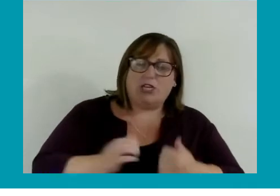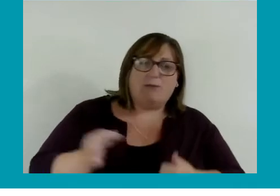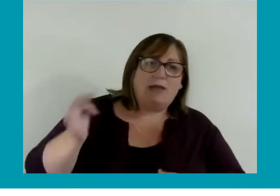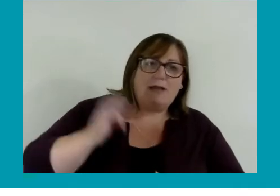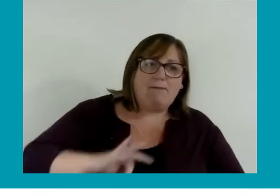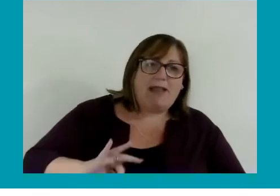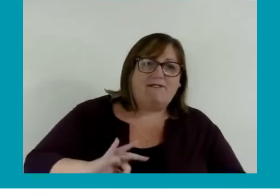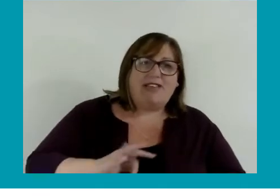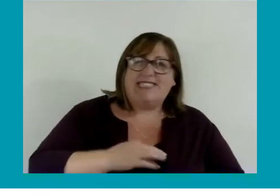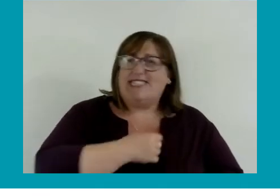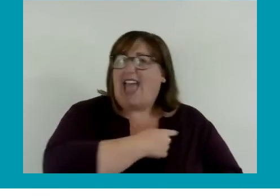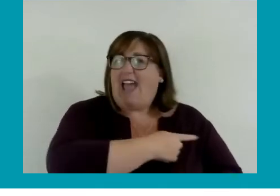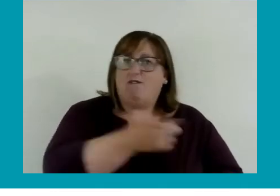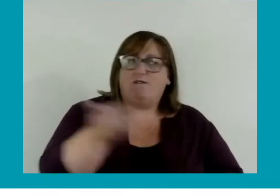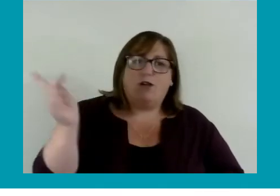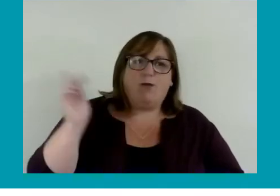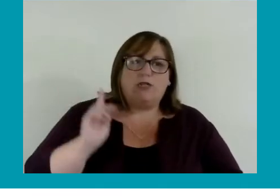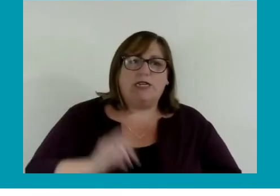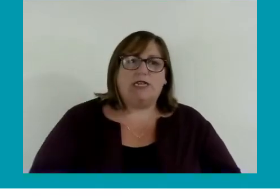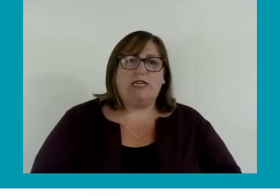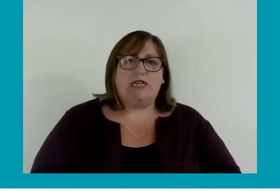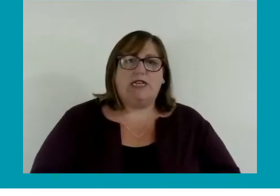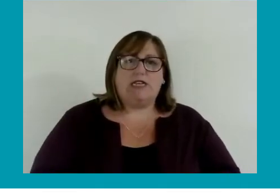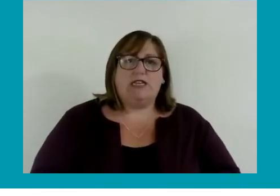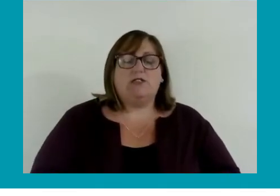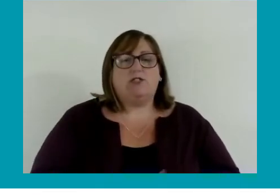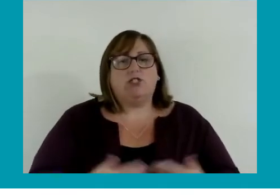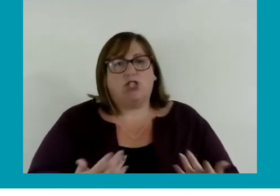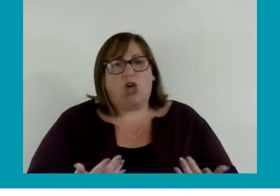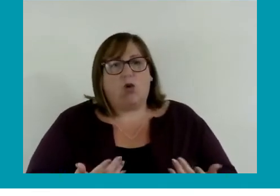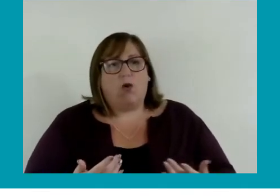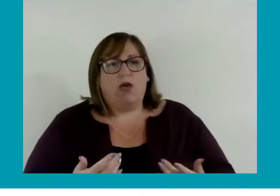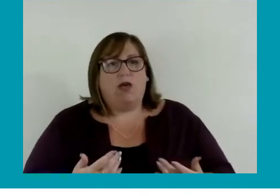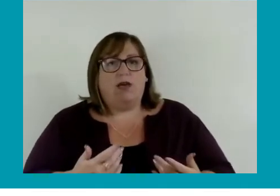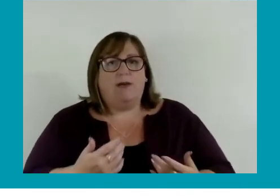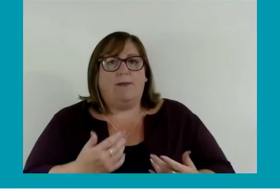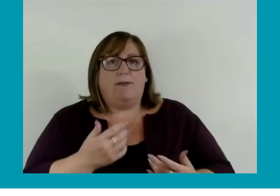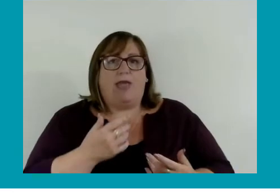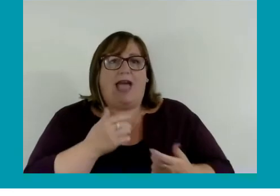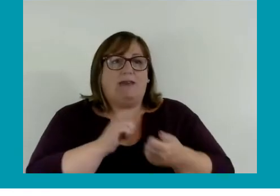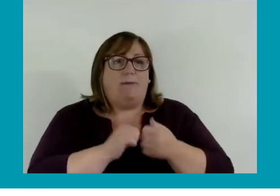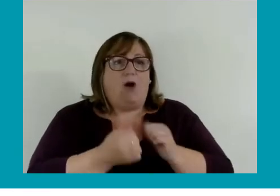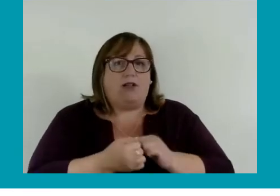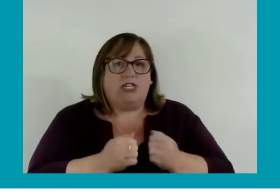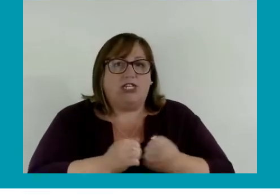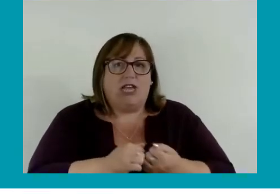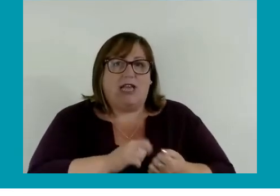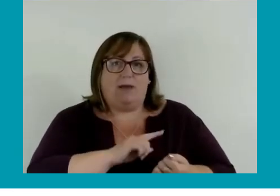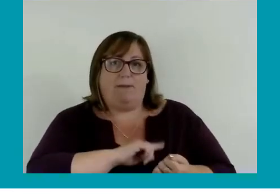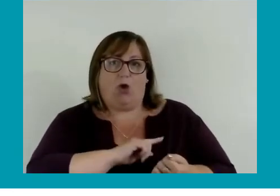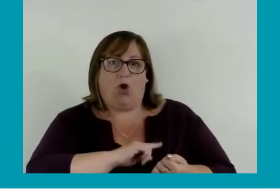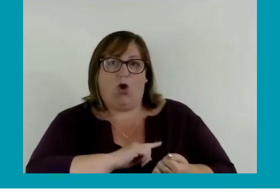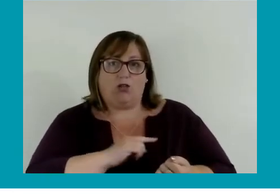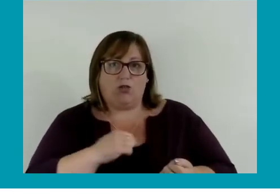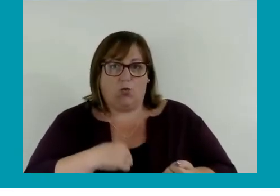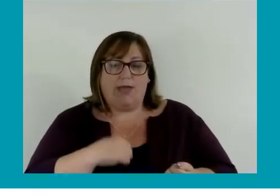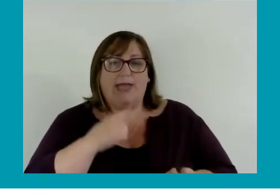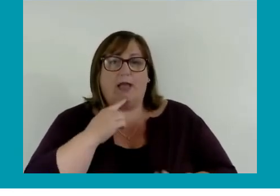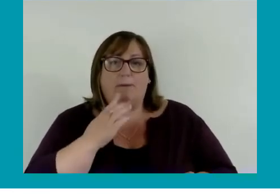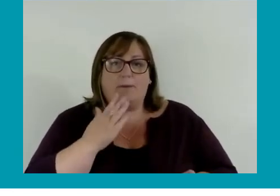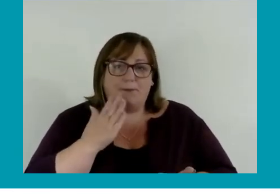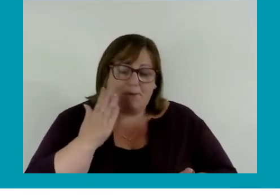and so eve even as a partnership because we're so big into helping each other and doing the best